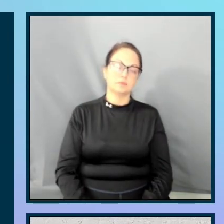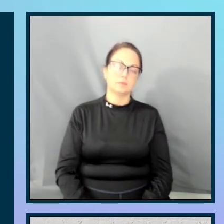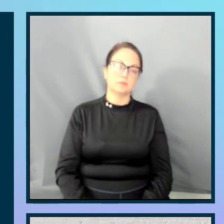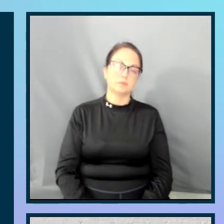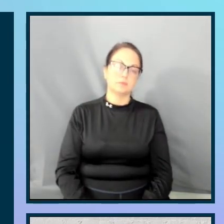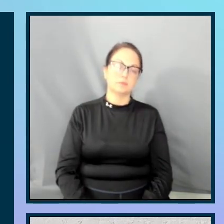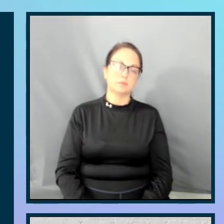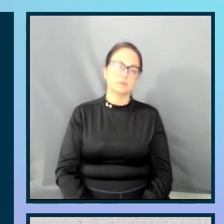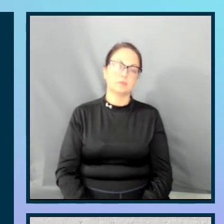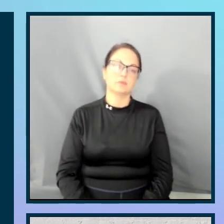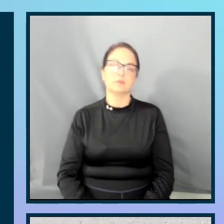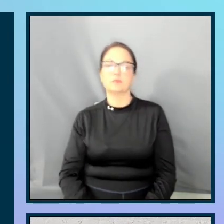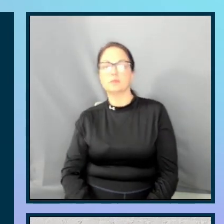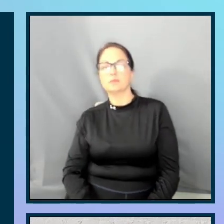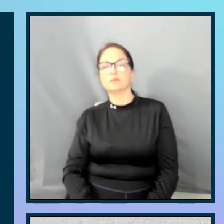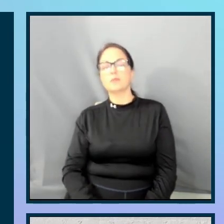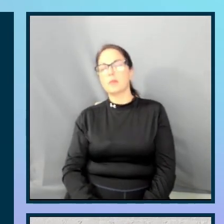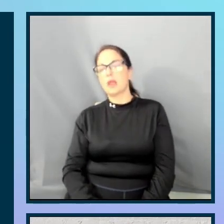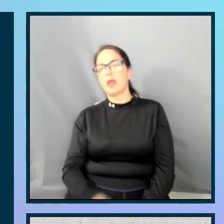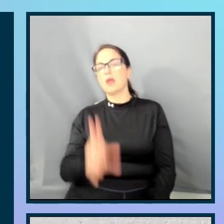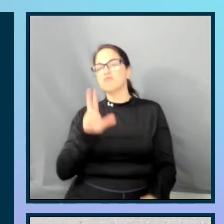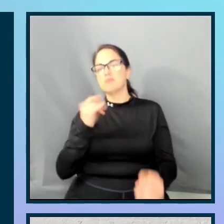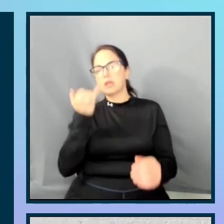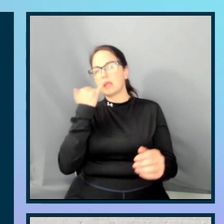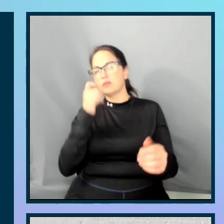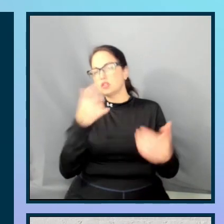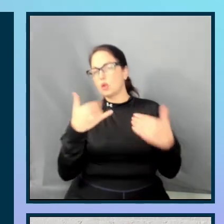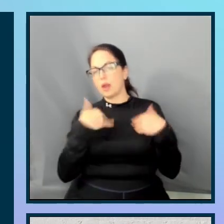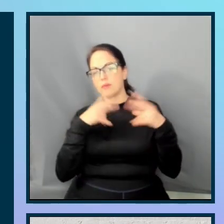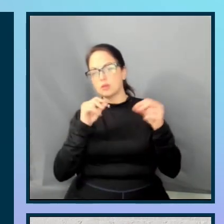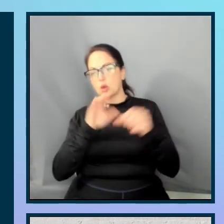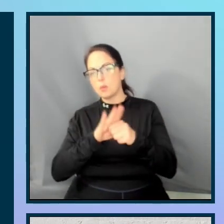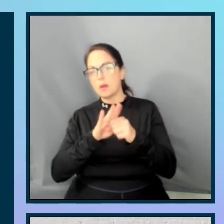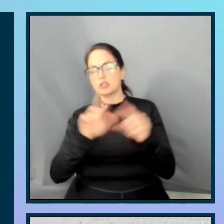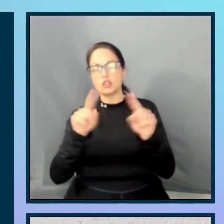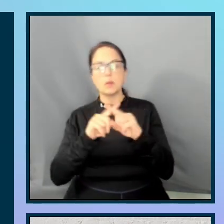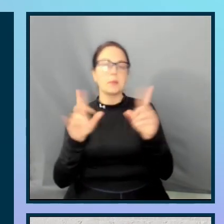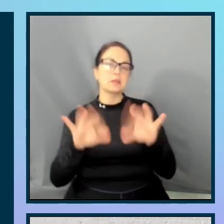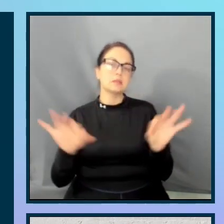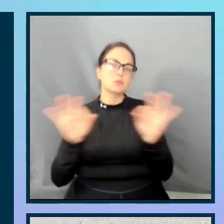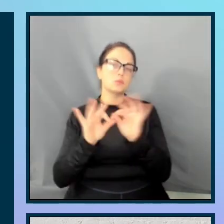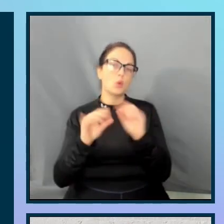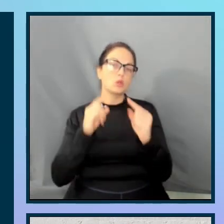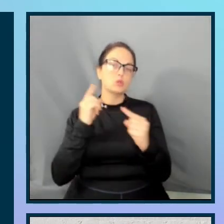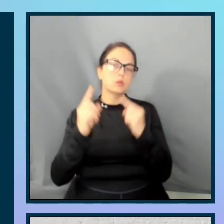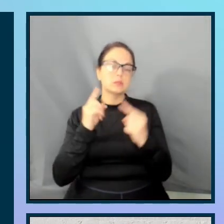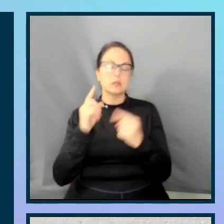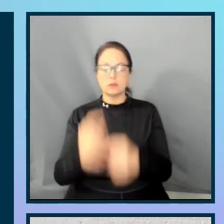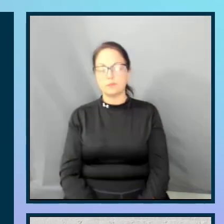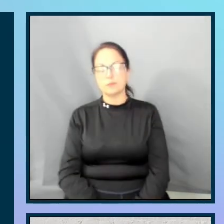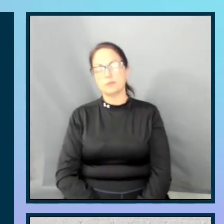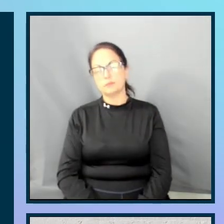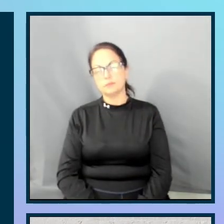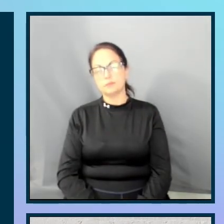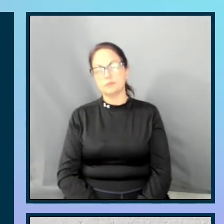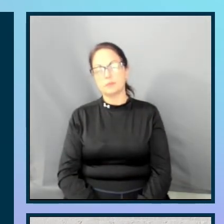so no pressure if you don't have one, but it's something worth thinking about. I think every good accessibility evangelists